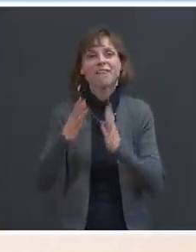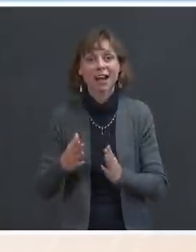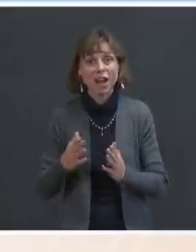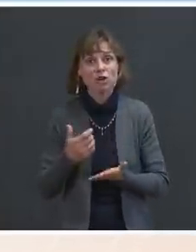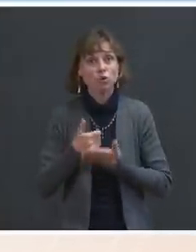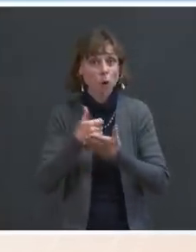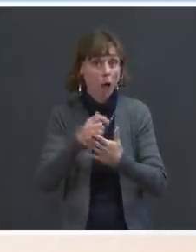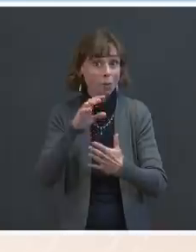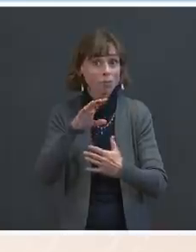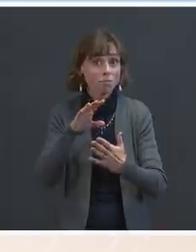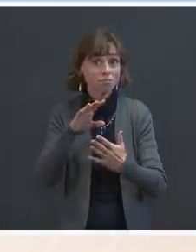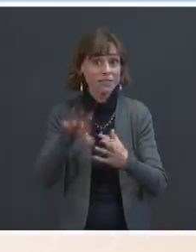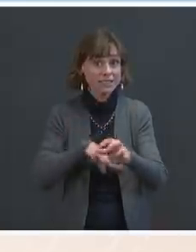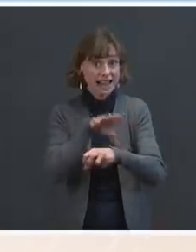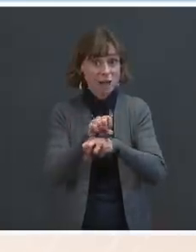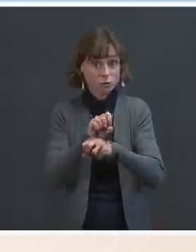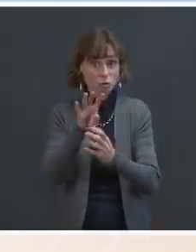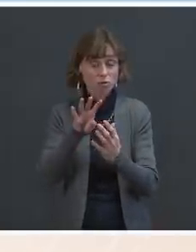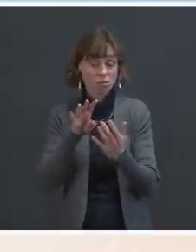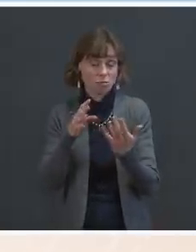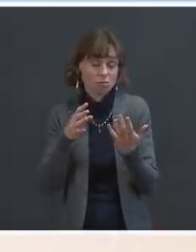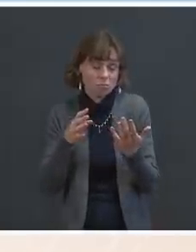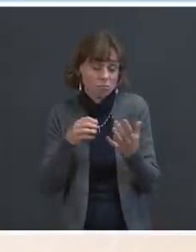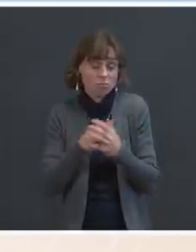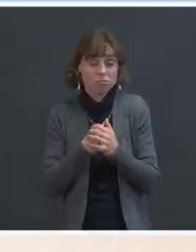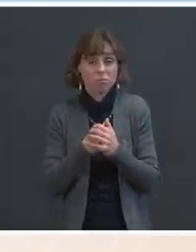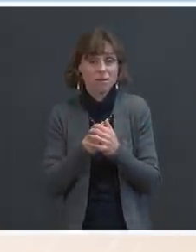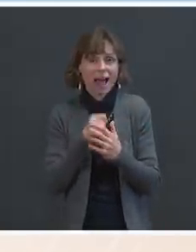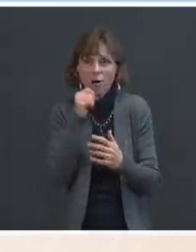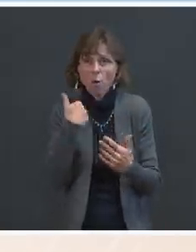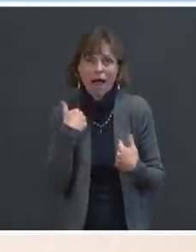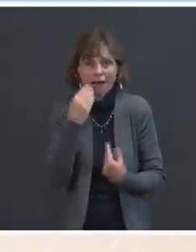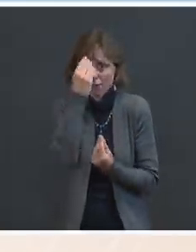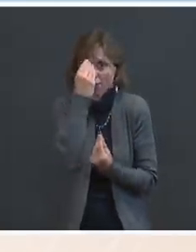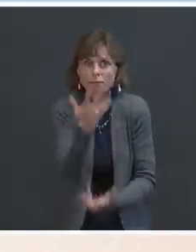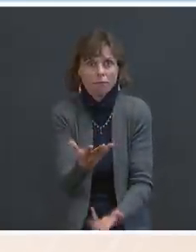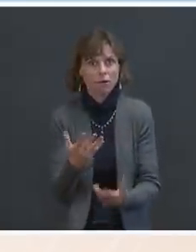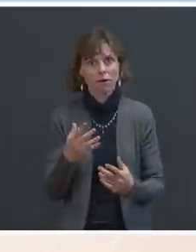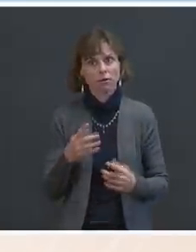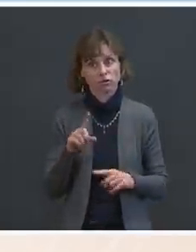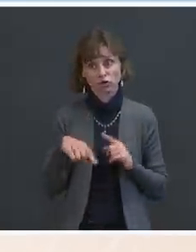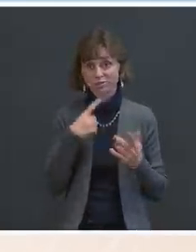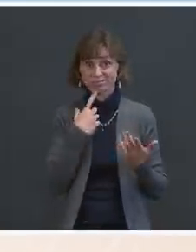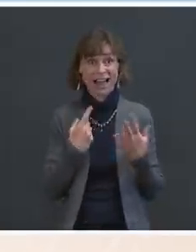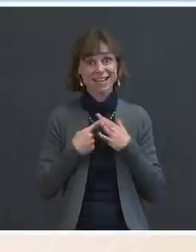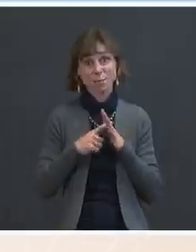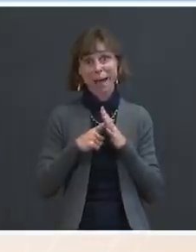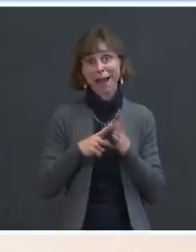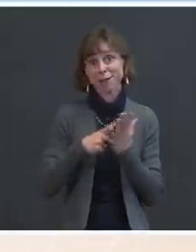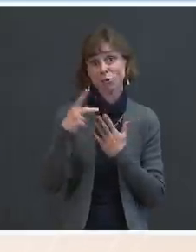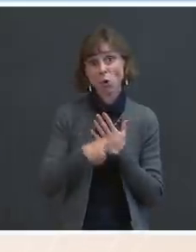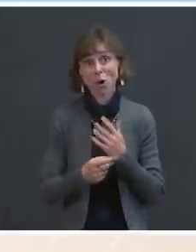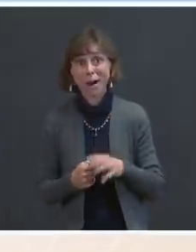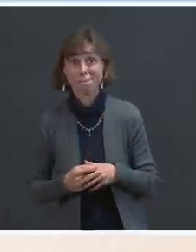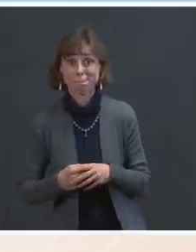So I don't have a major update, other than to convey that it's a pilot program. We've always been open to expanding it,